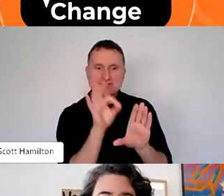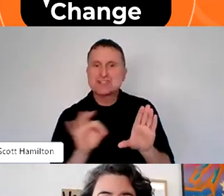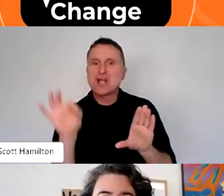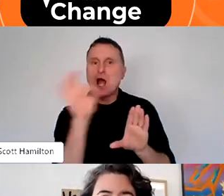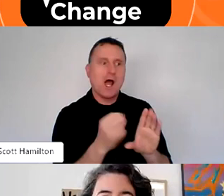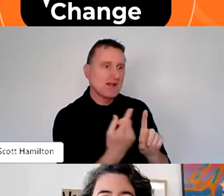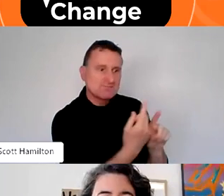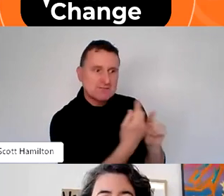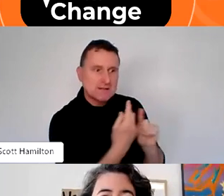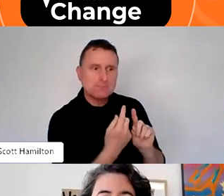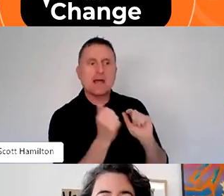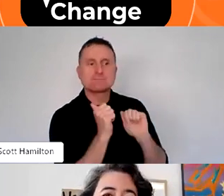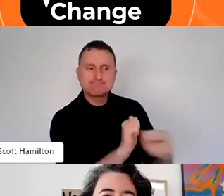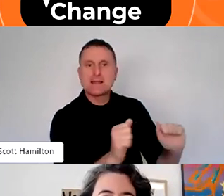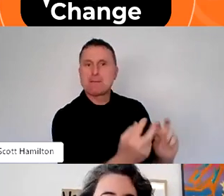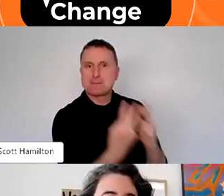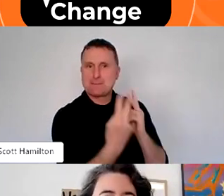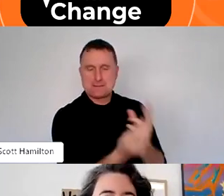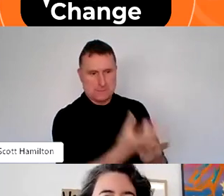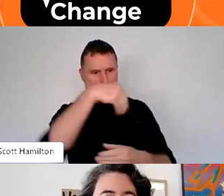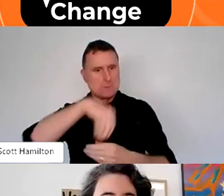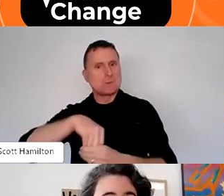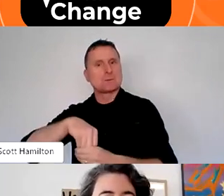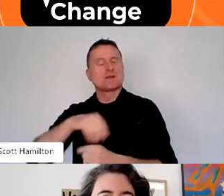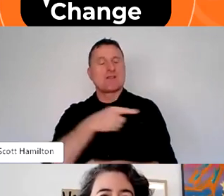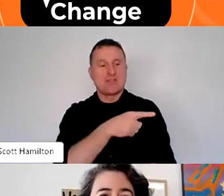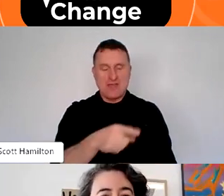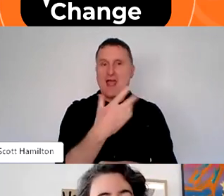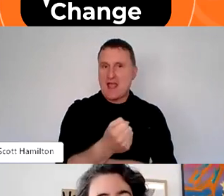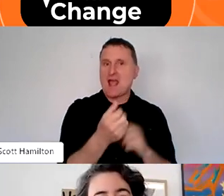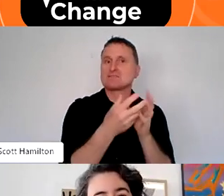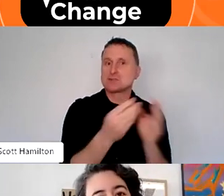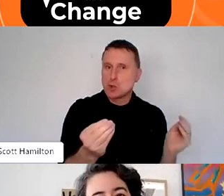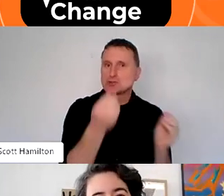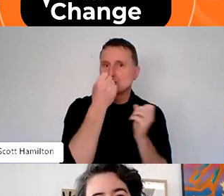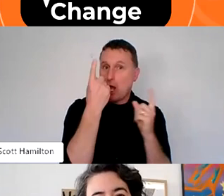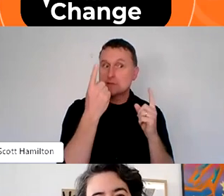central. They have the solutions and the ideas. We need to be alongside